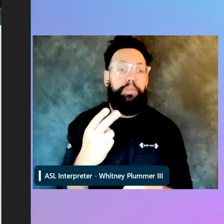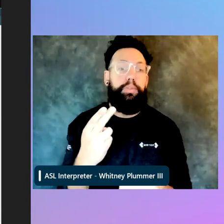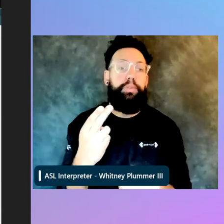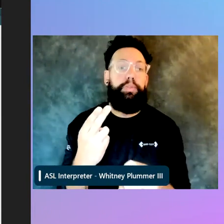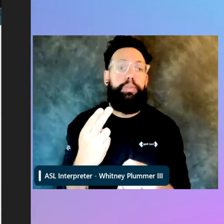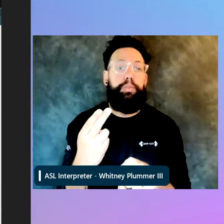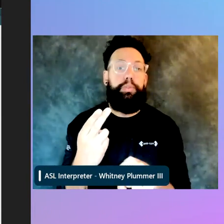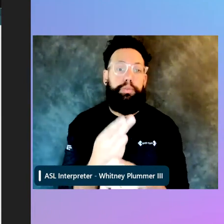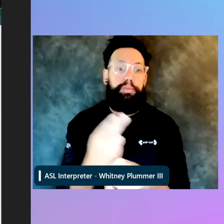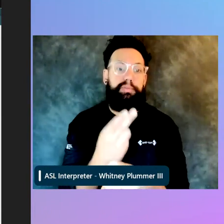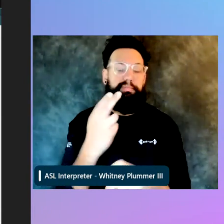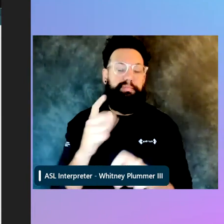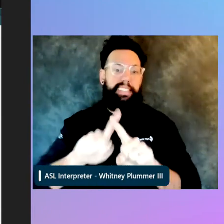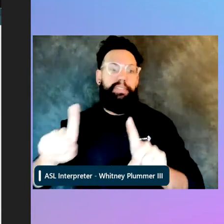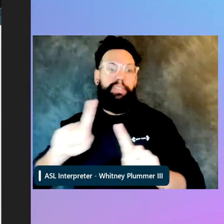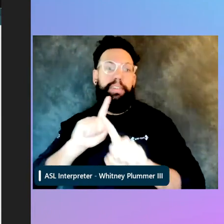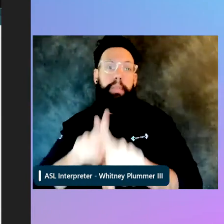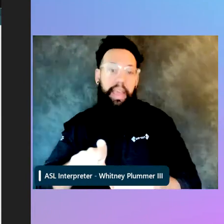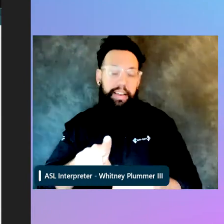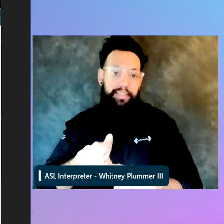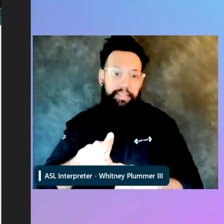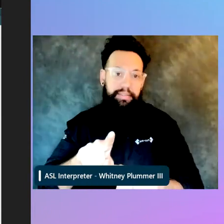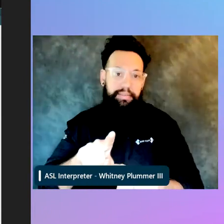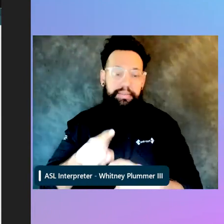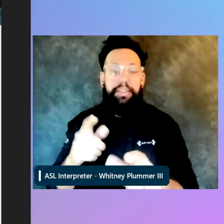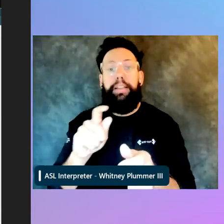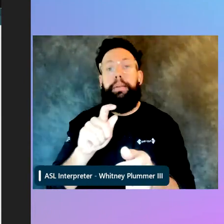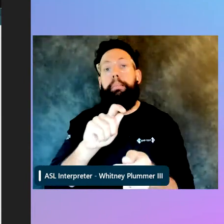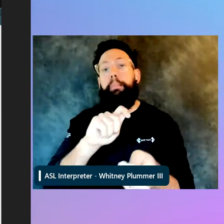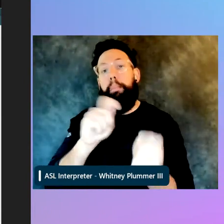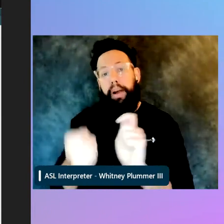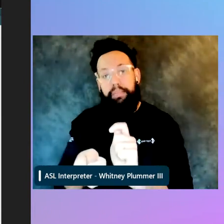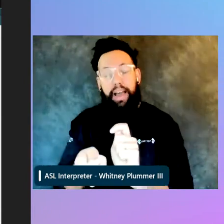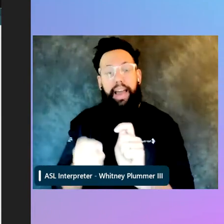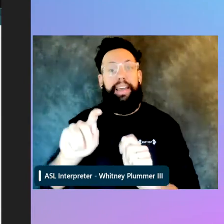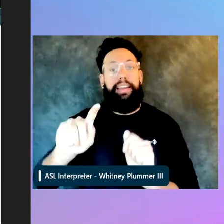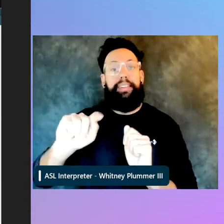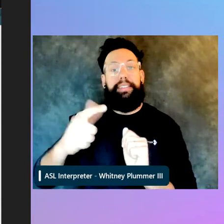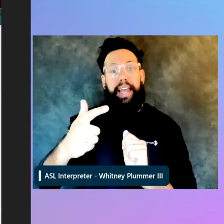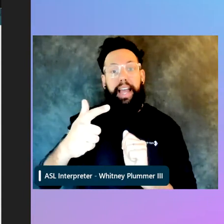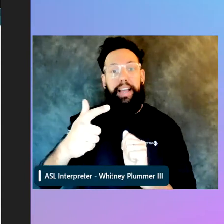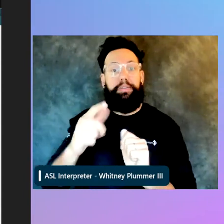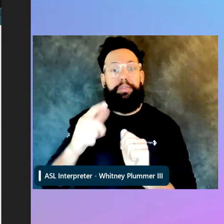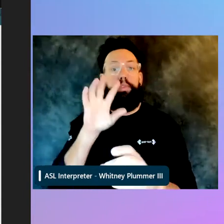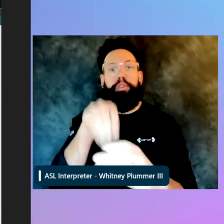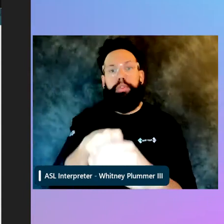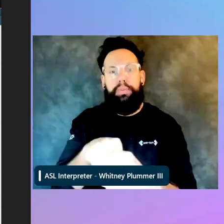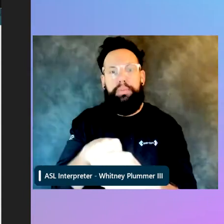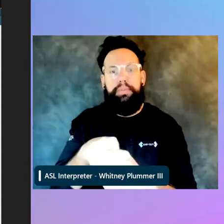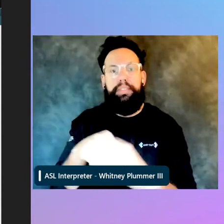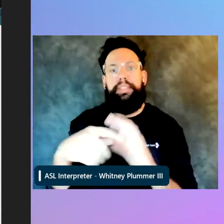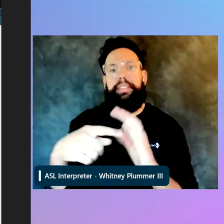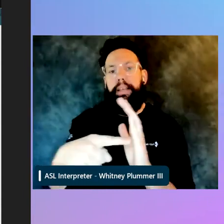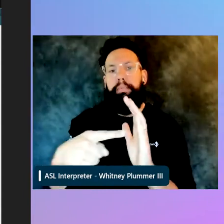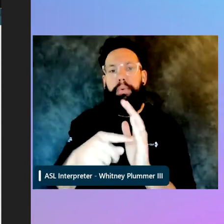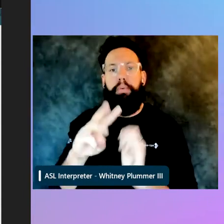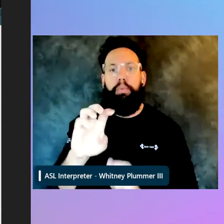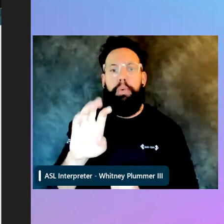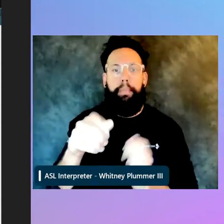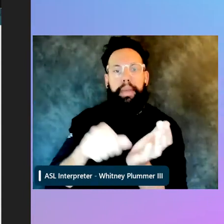and simply modify our title tag to say my sample web page. I'm going to start by simply adding